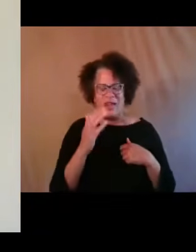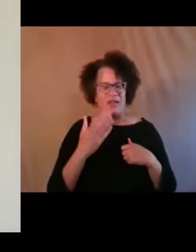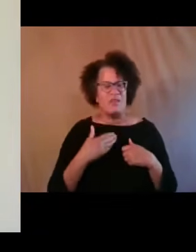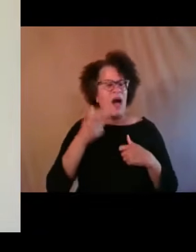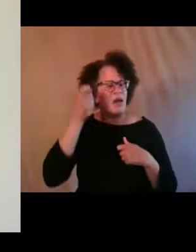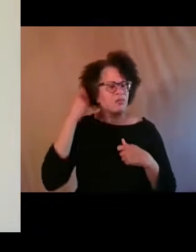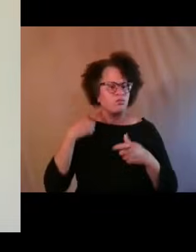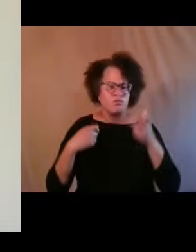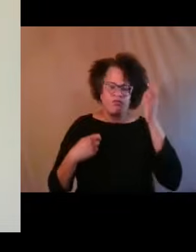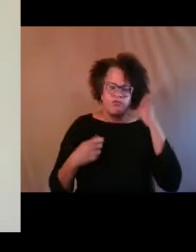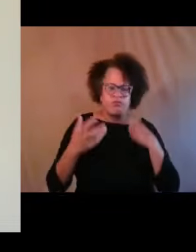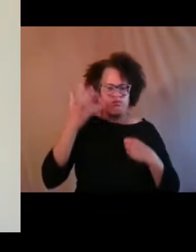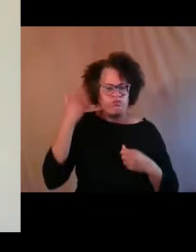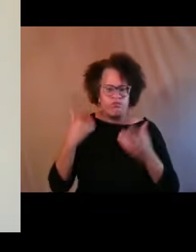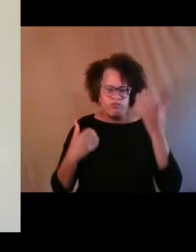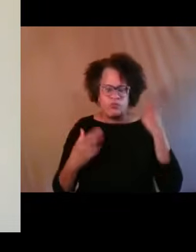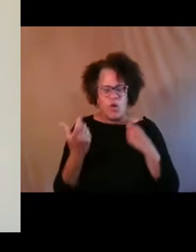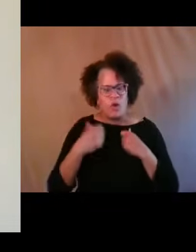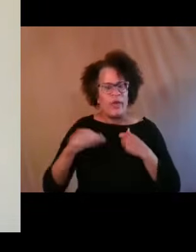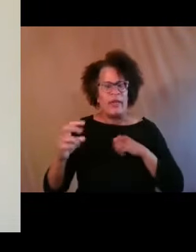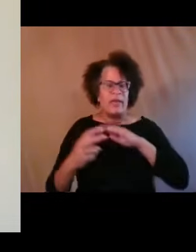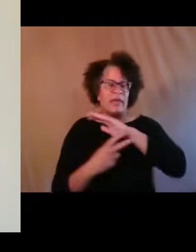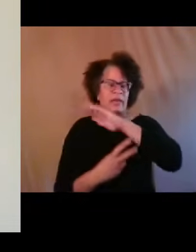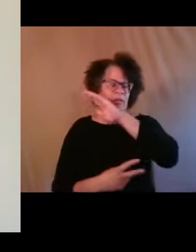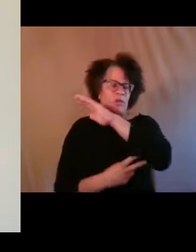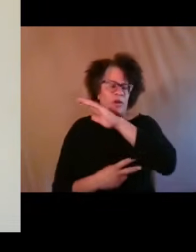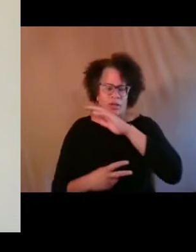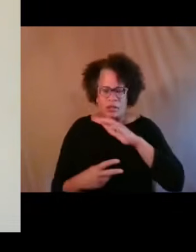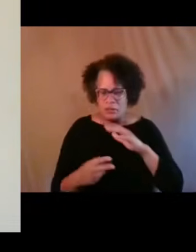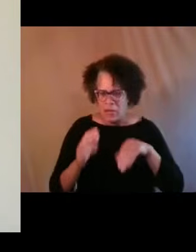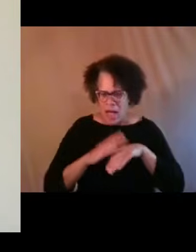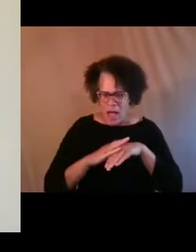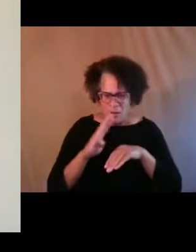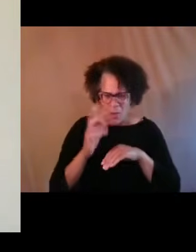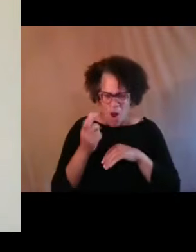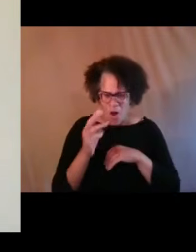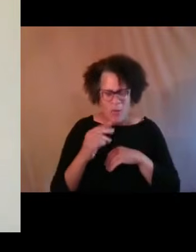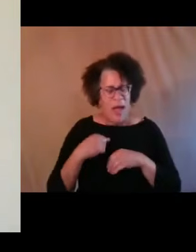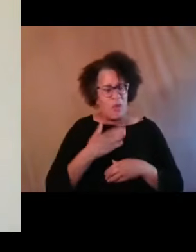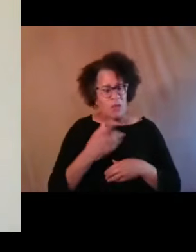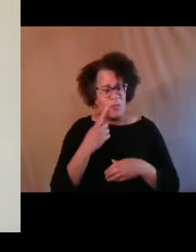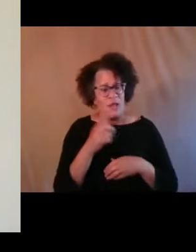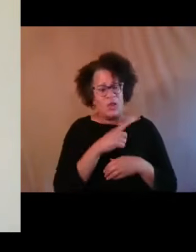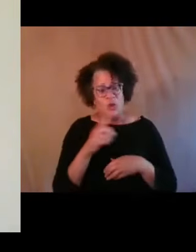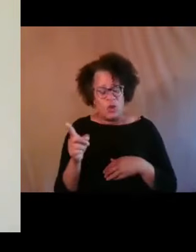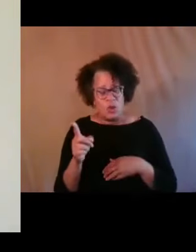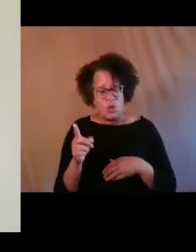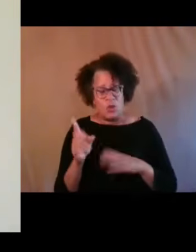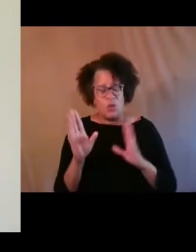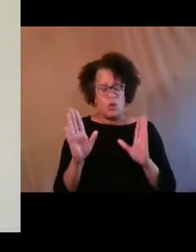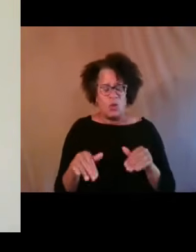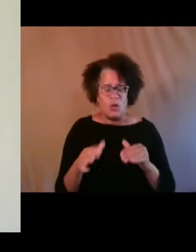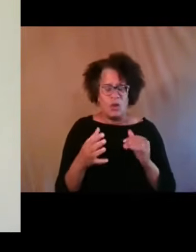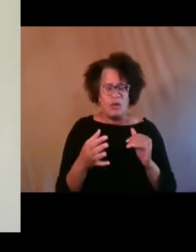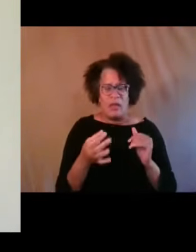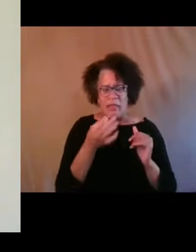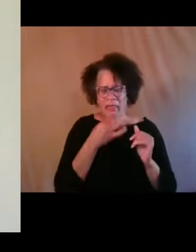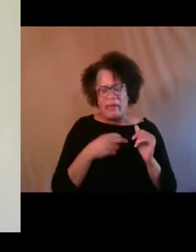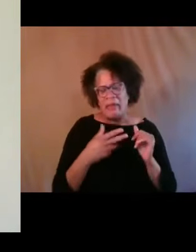or any bridge on Blonde. I'll admit it to you here, thin little poem,